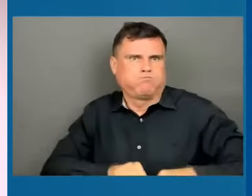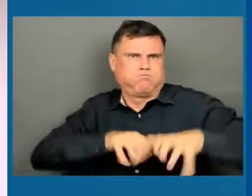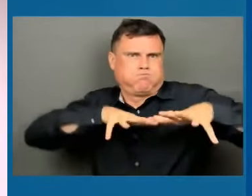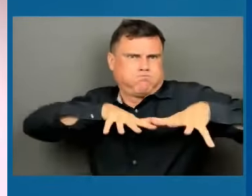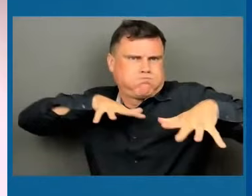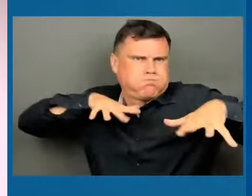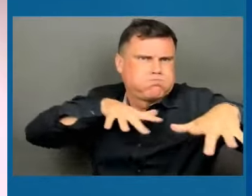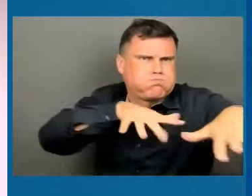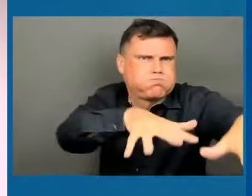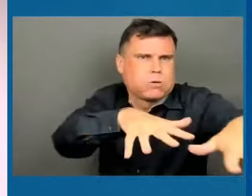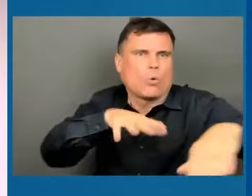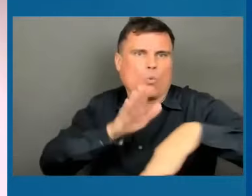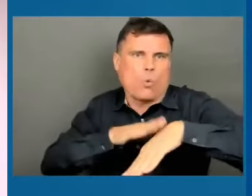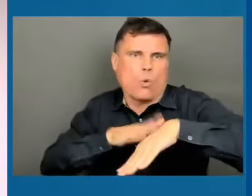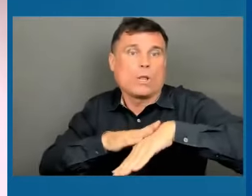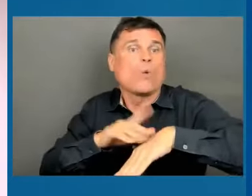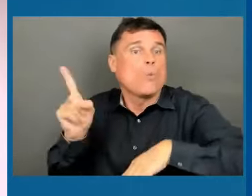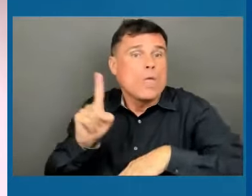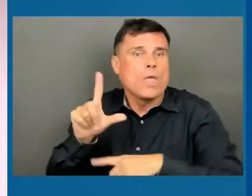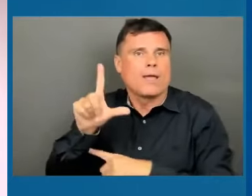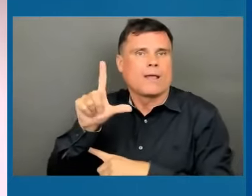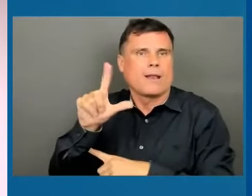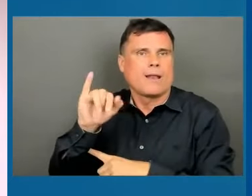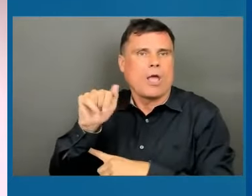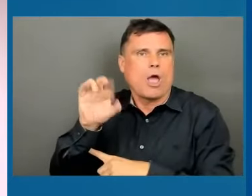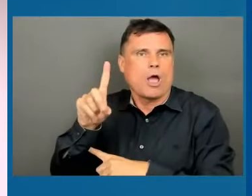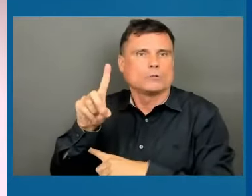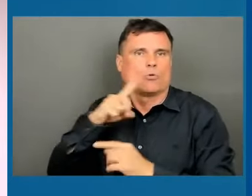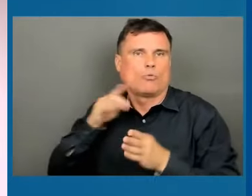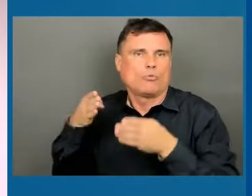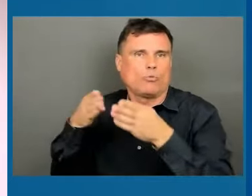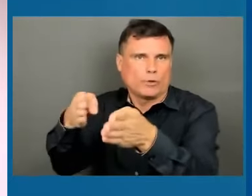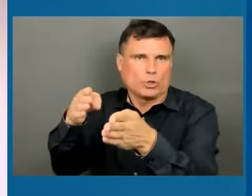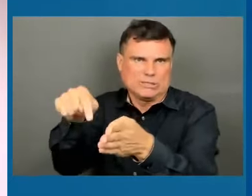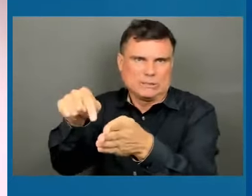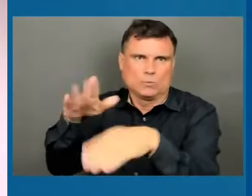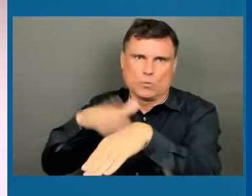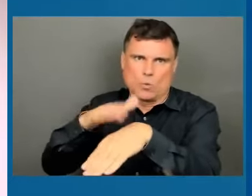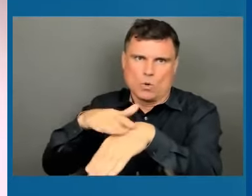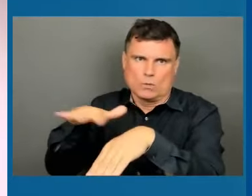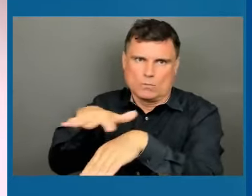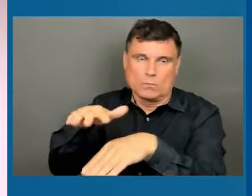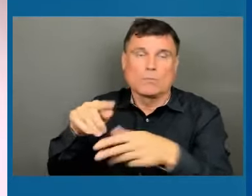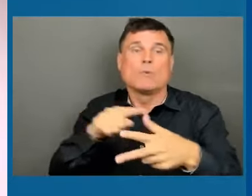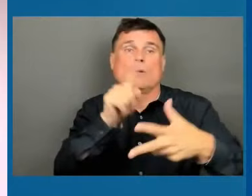have flood watches in effect through the Skeena and buckley